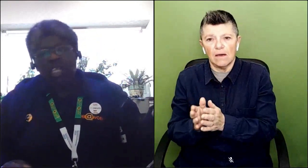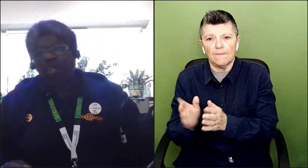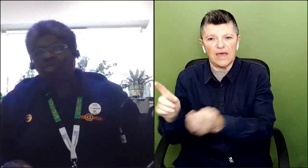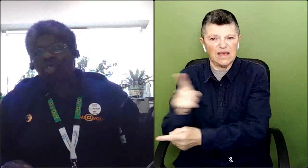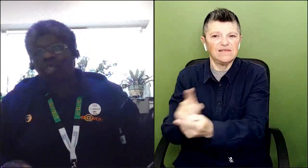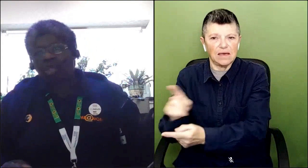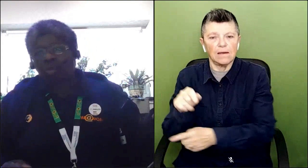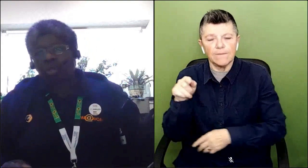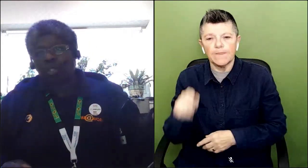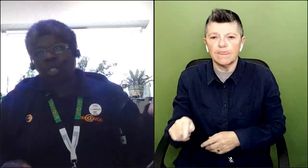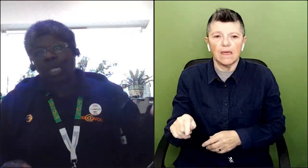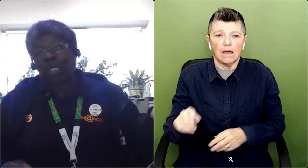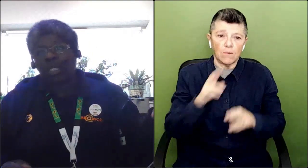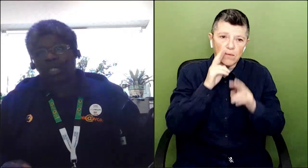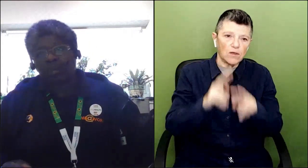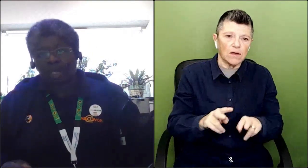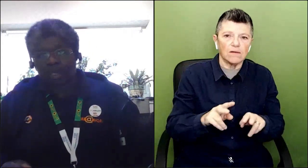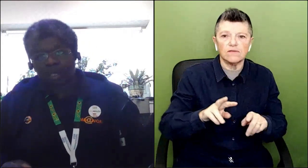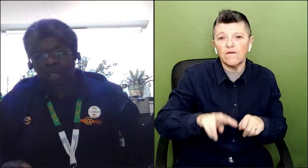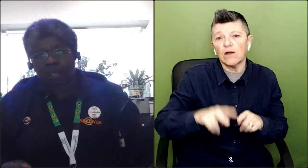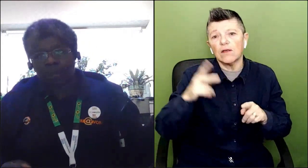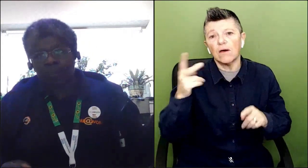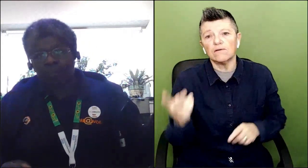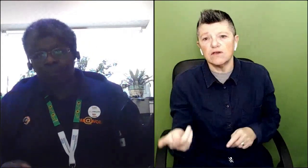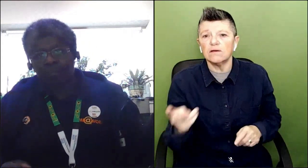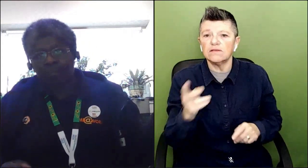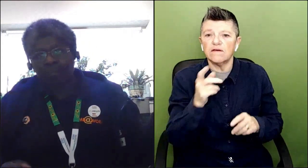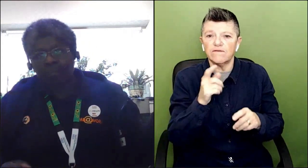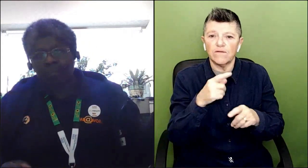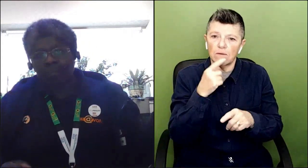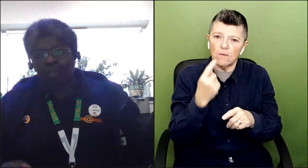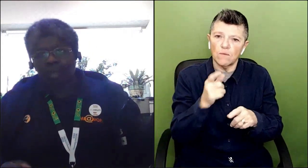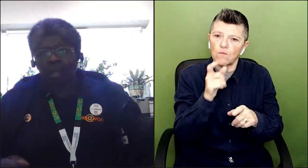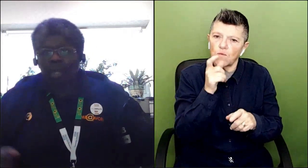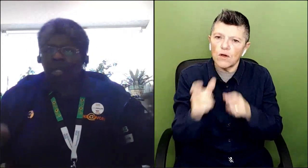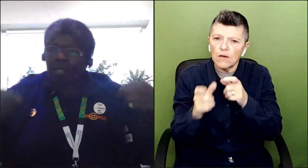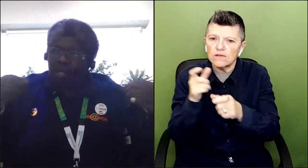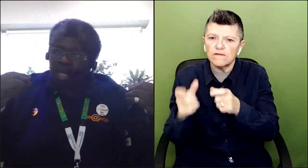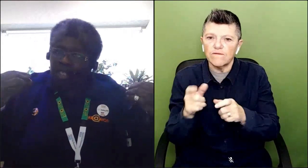Finding alternative word to "hidden disabilities."